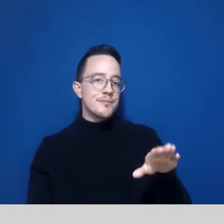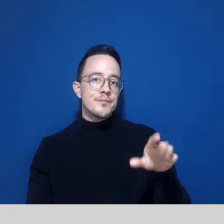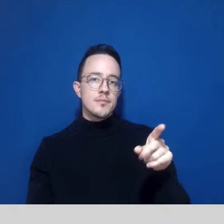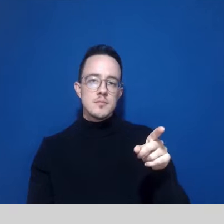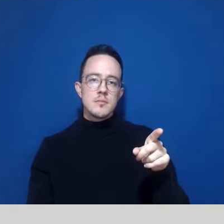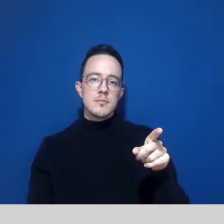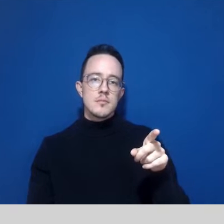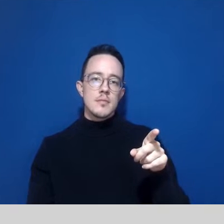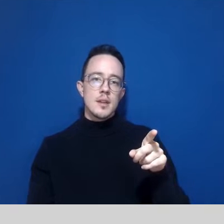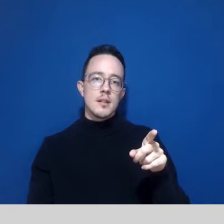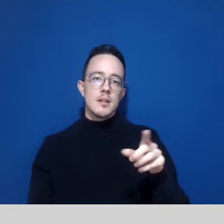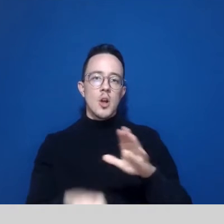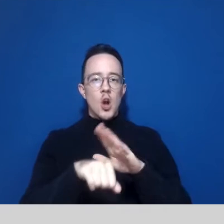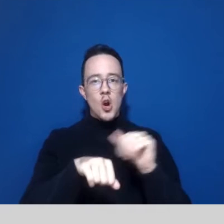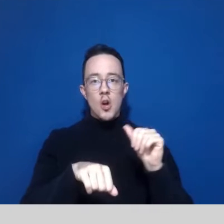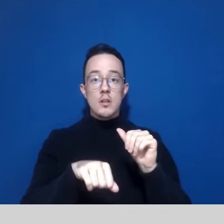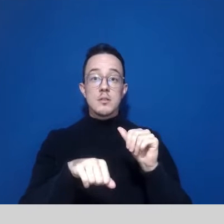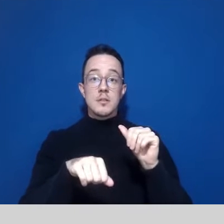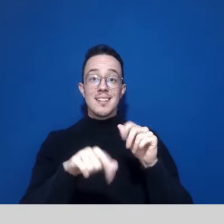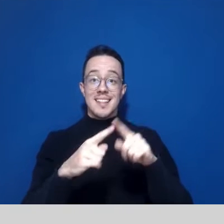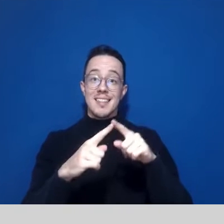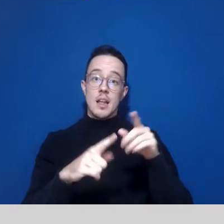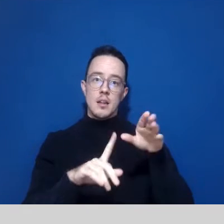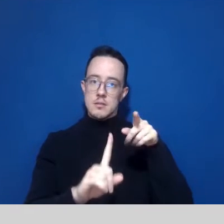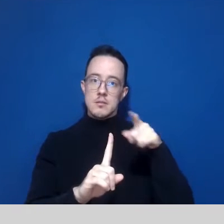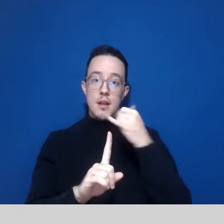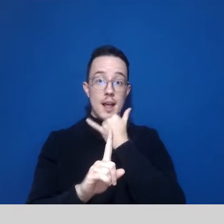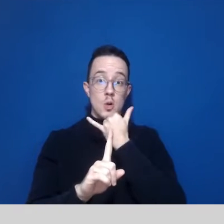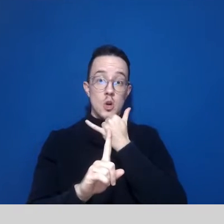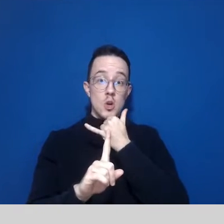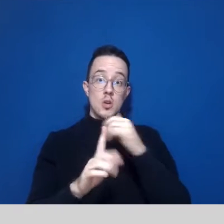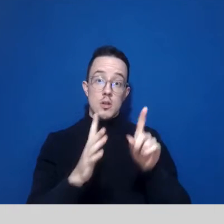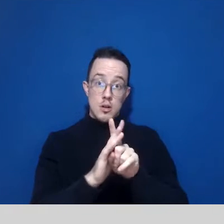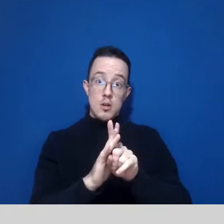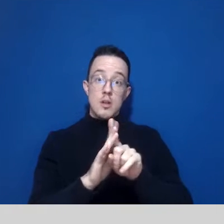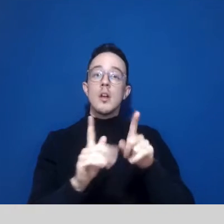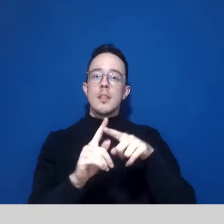I define a method call to replace randomly.